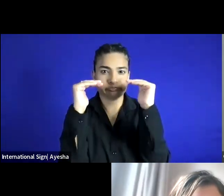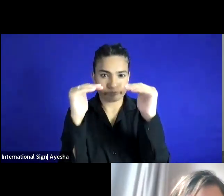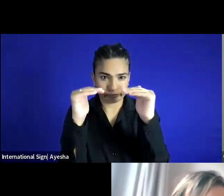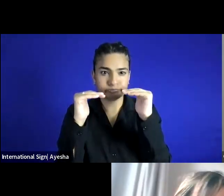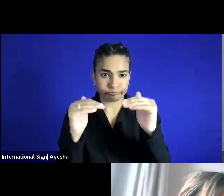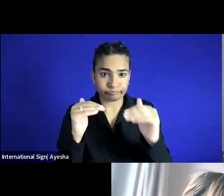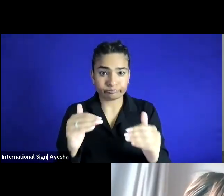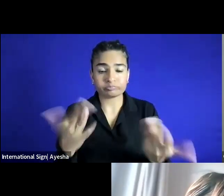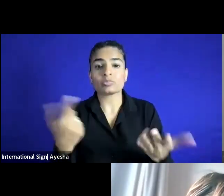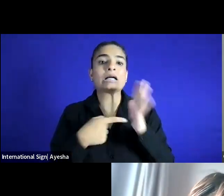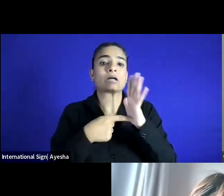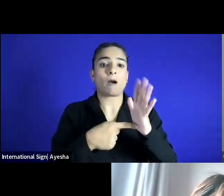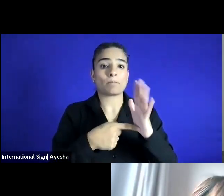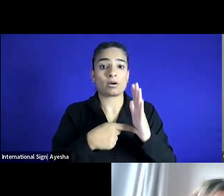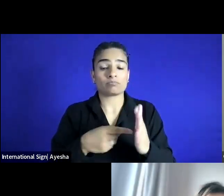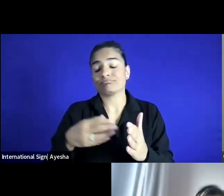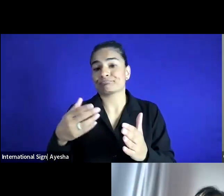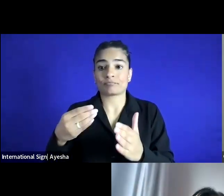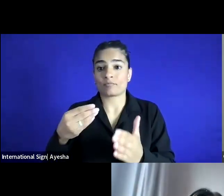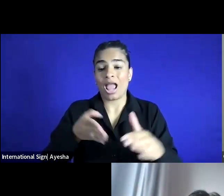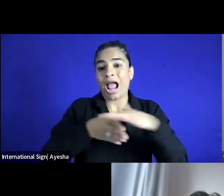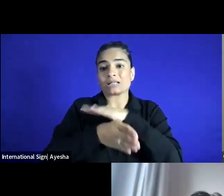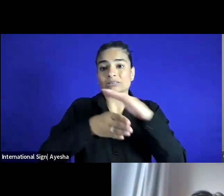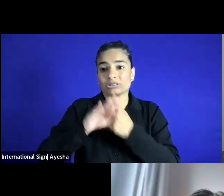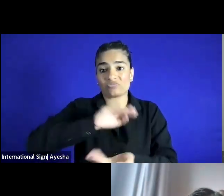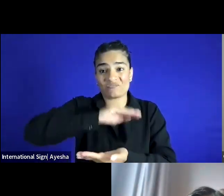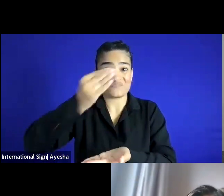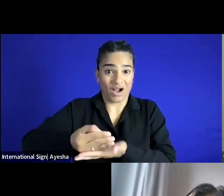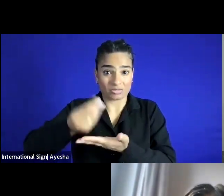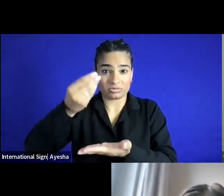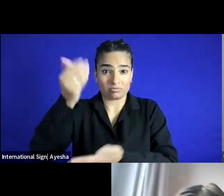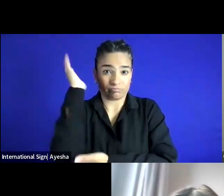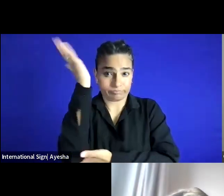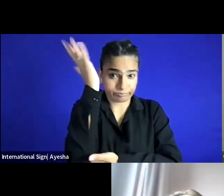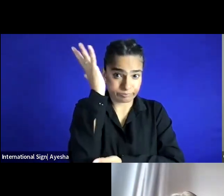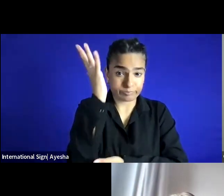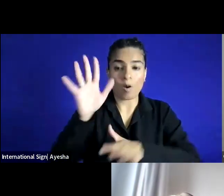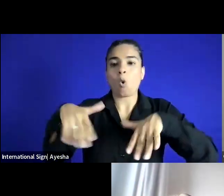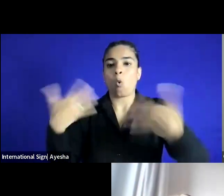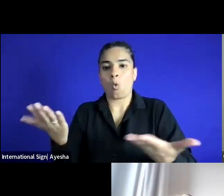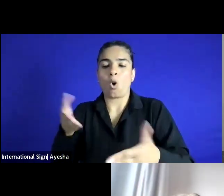some of you have let us know via email during your flight group, process, who you would like to share with.